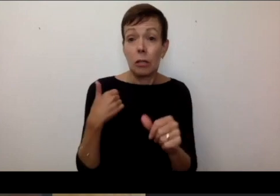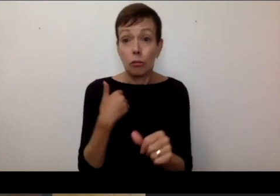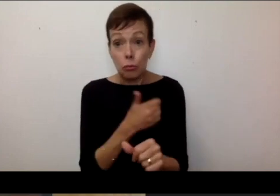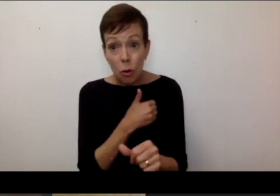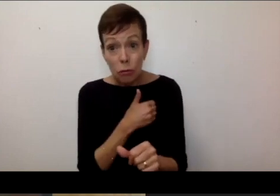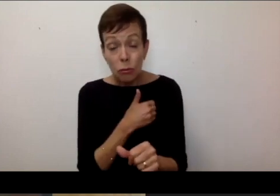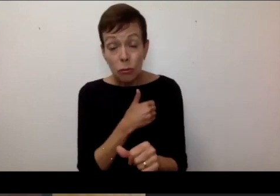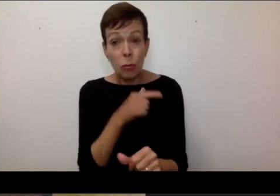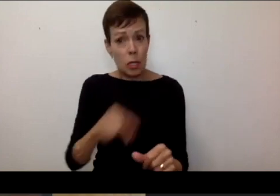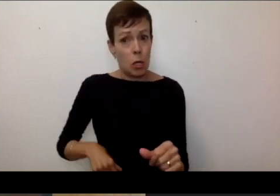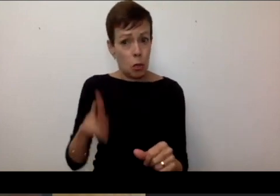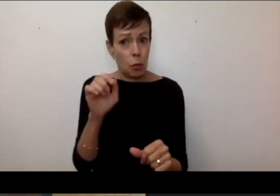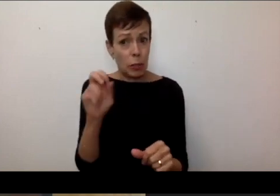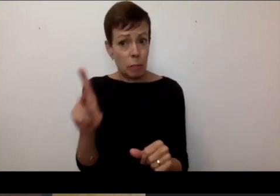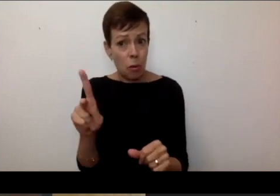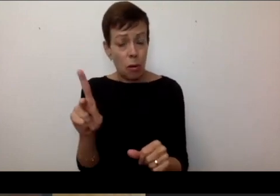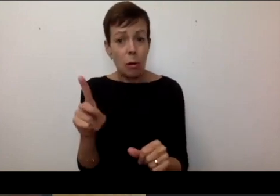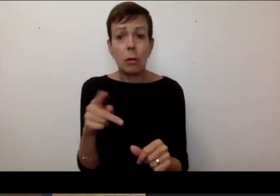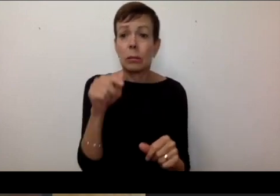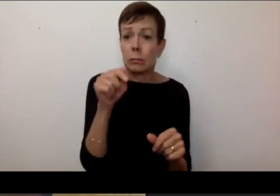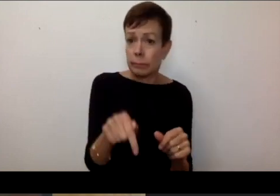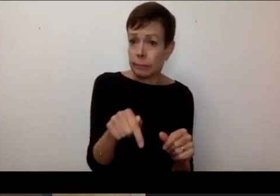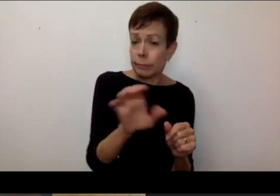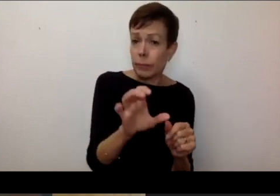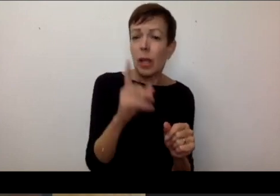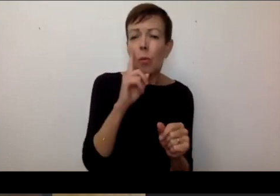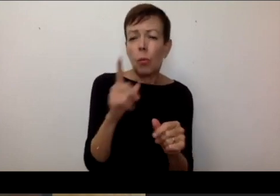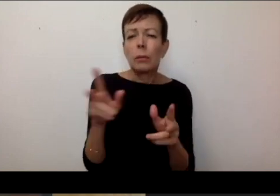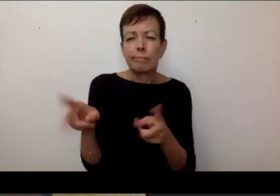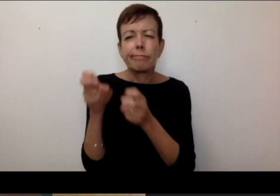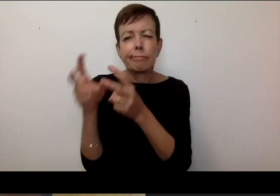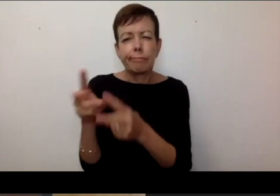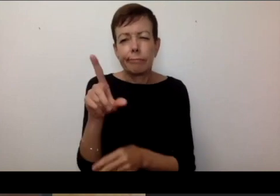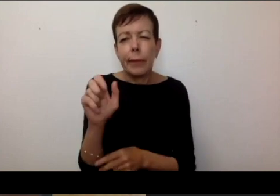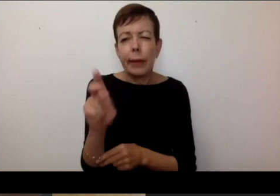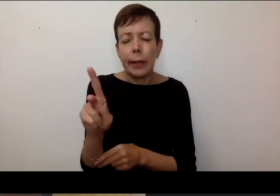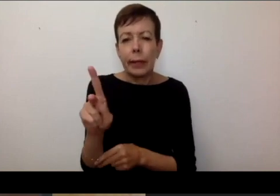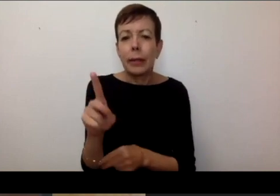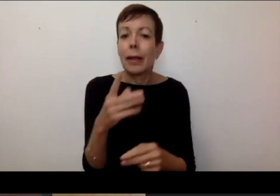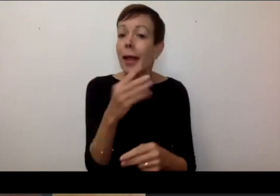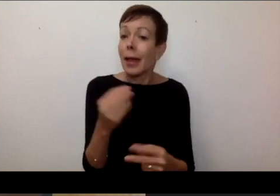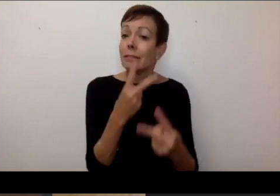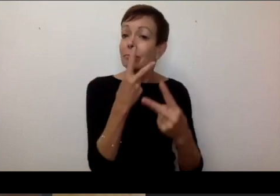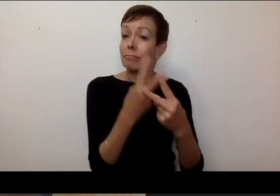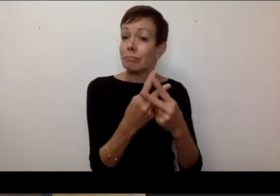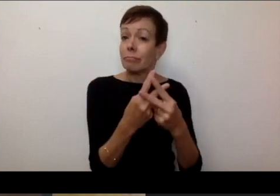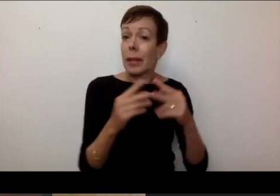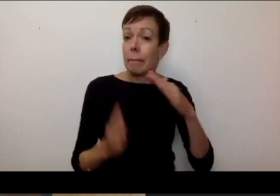and for more information we're going to post a link to basic income marches and please use the hashtag basic income march